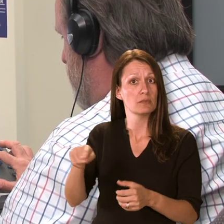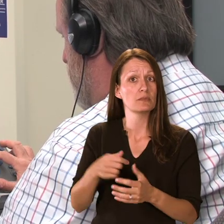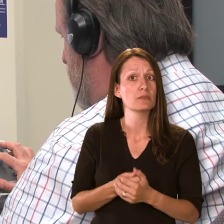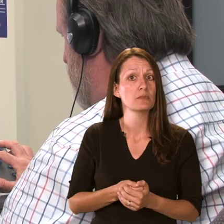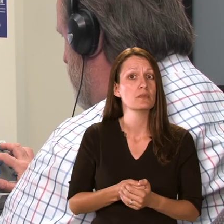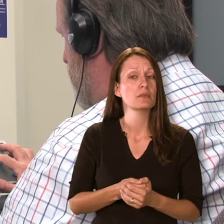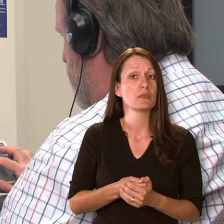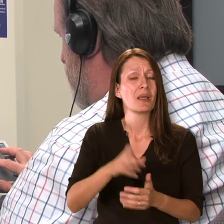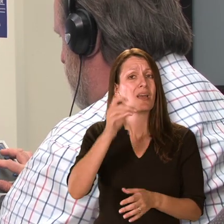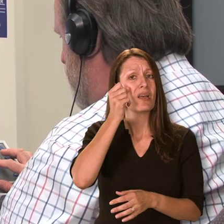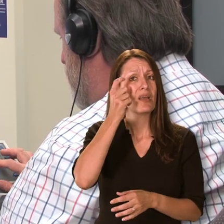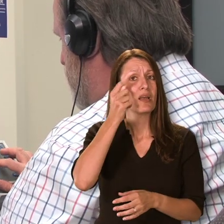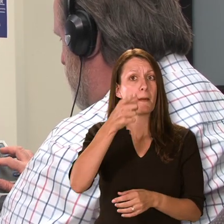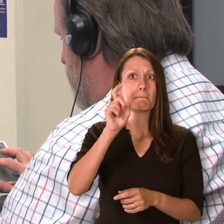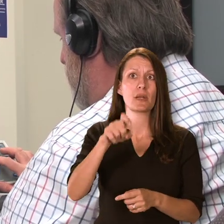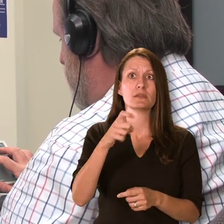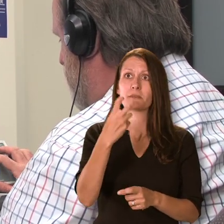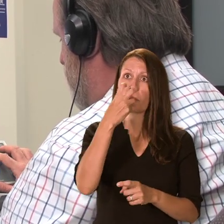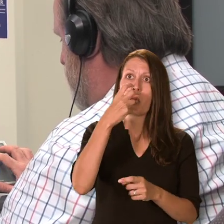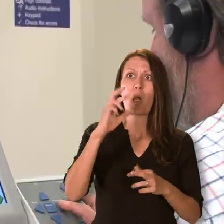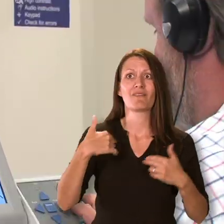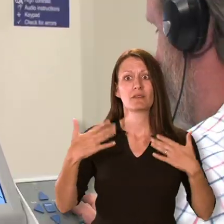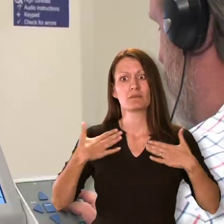to mark their choices on a ballot.